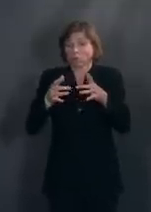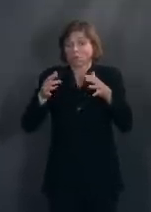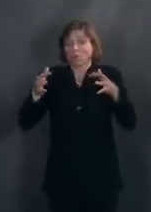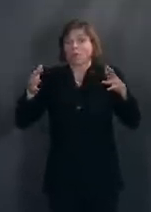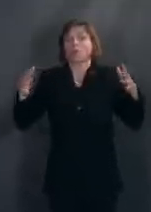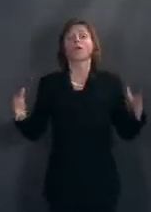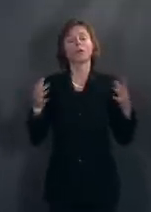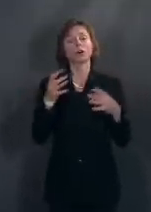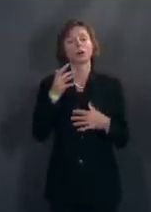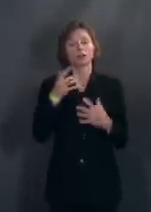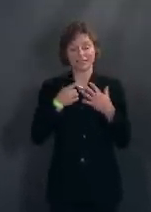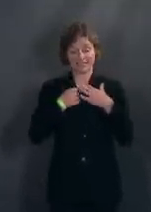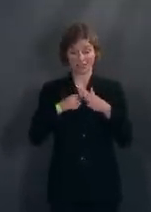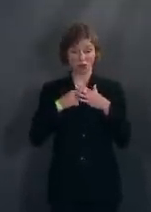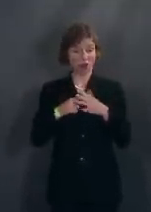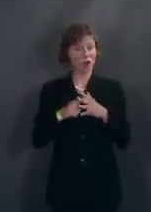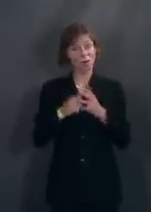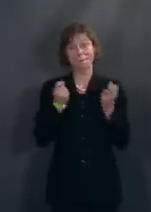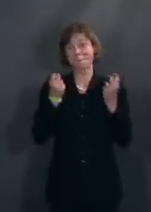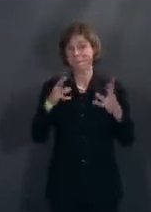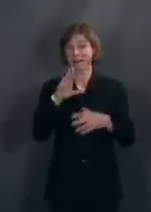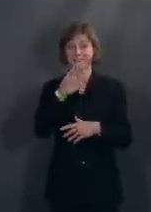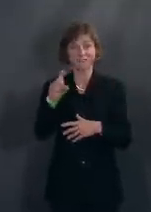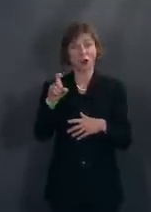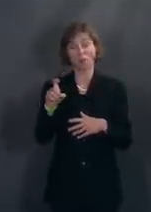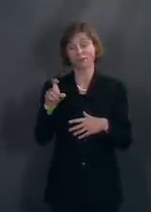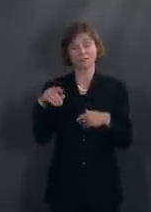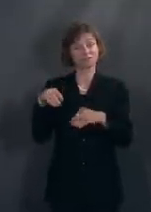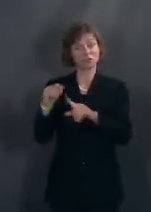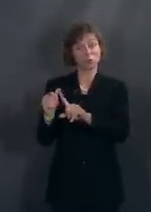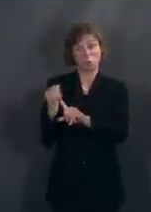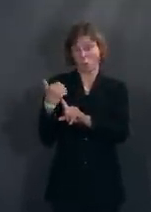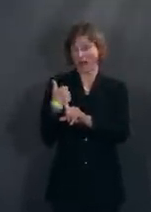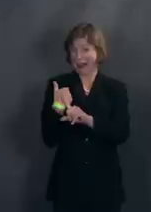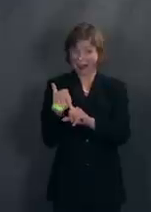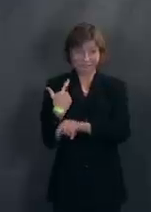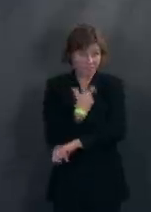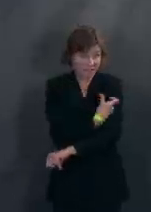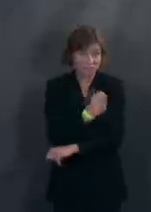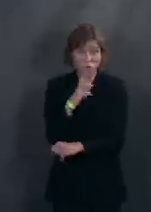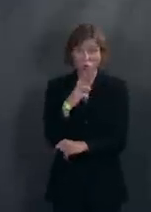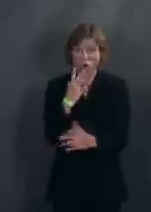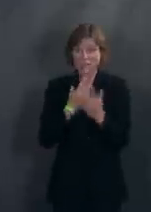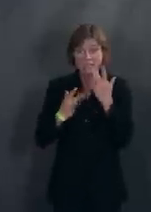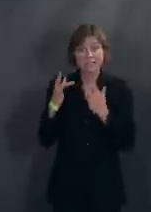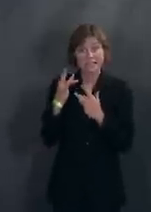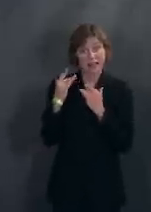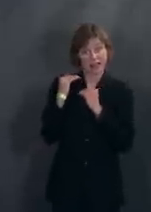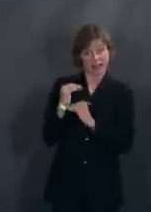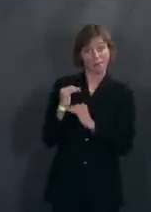will not have vaccine or may have very limited supply. People should first make sure they meet